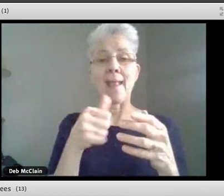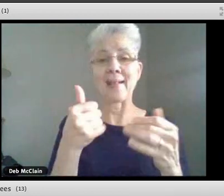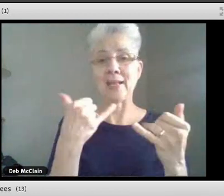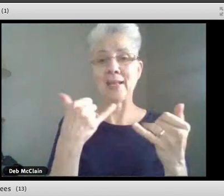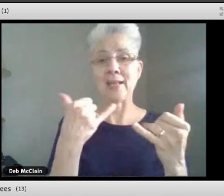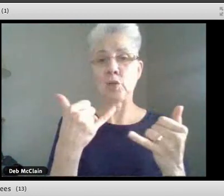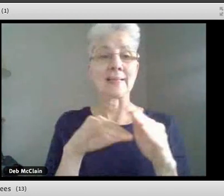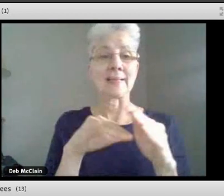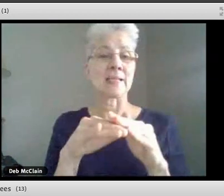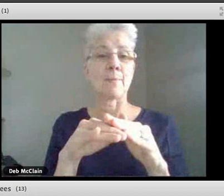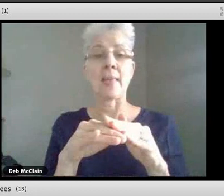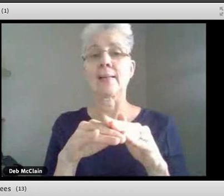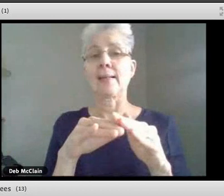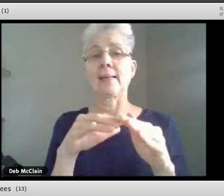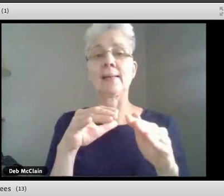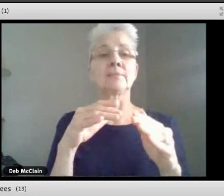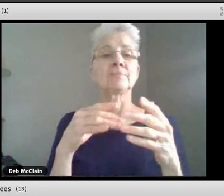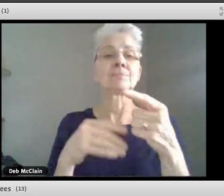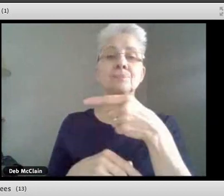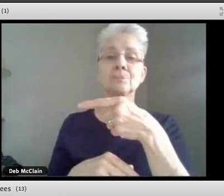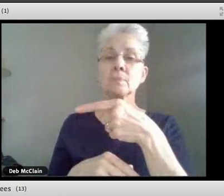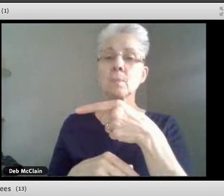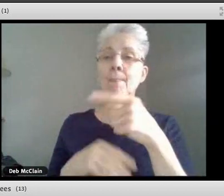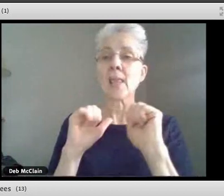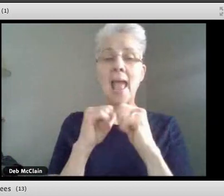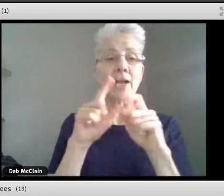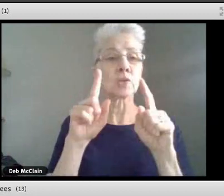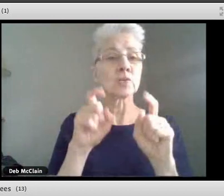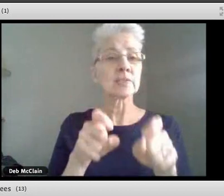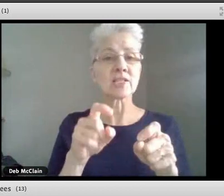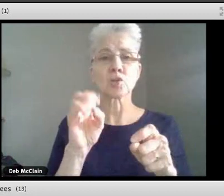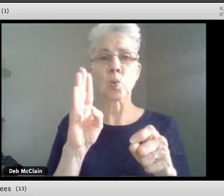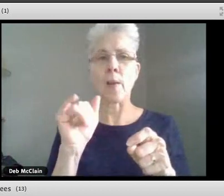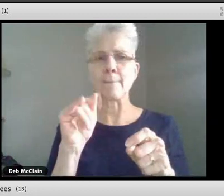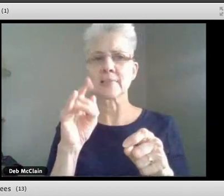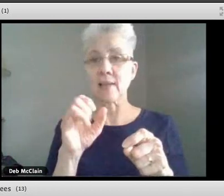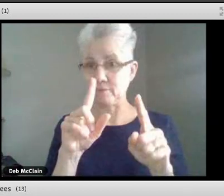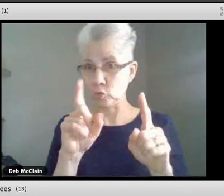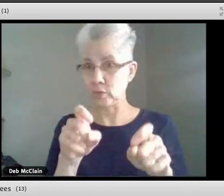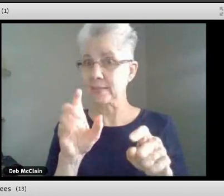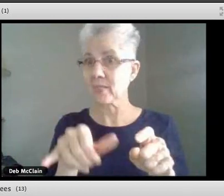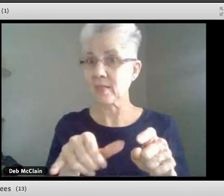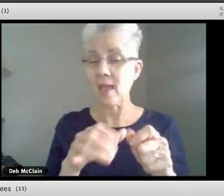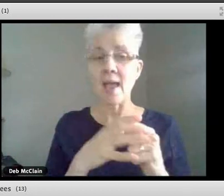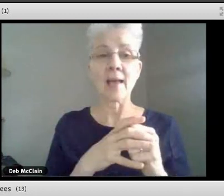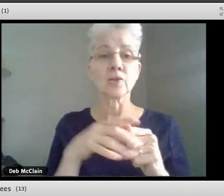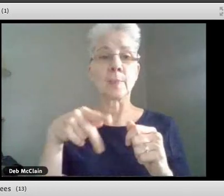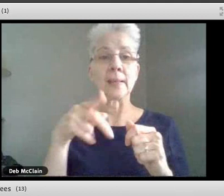Have you tested your website? Have you tested your PDF documents? Have you run it through an accessibility checker?